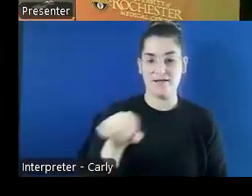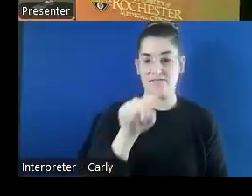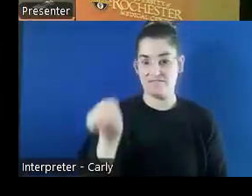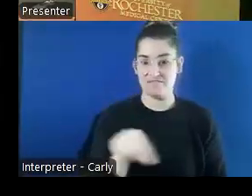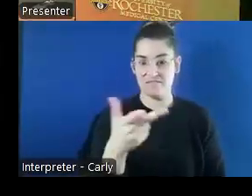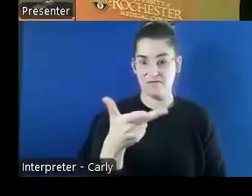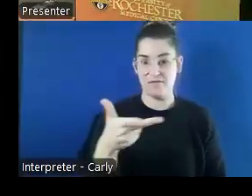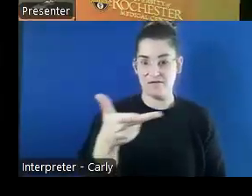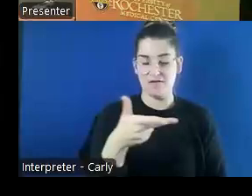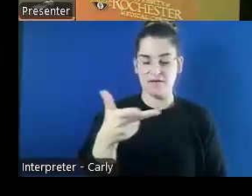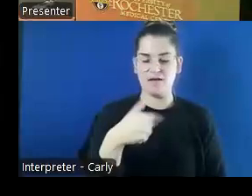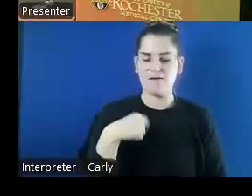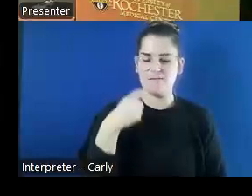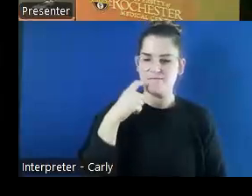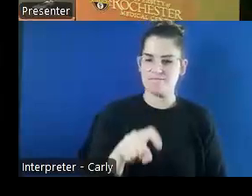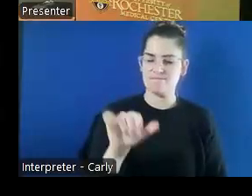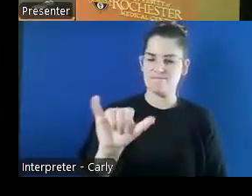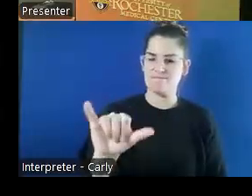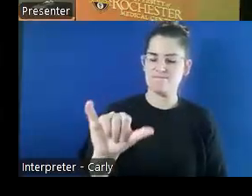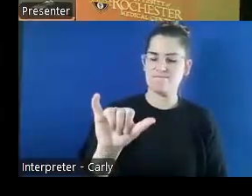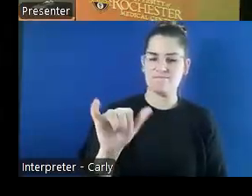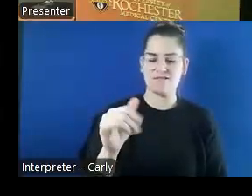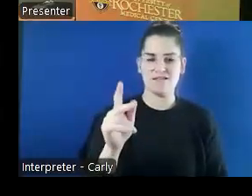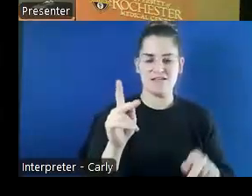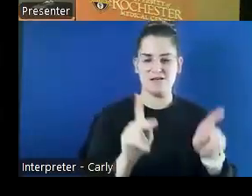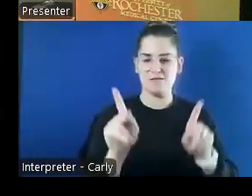severe mental illness they are coming to the hospital they are in the emergency room a lot